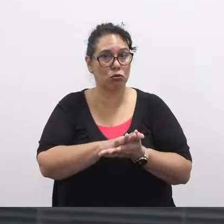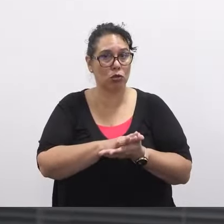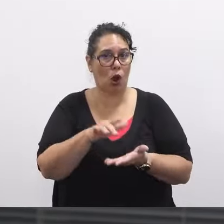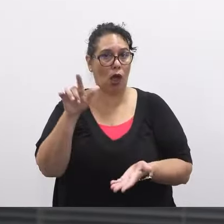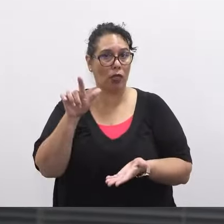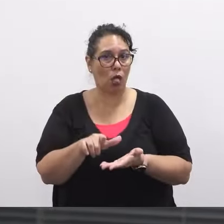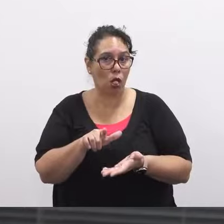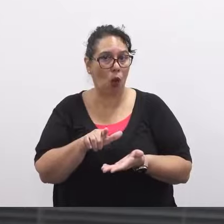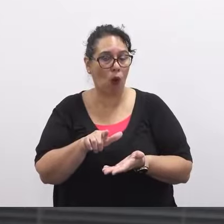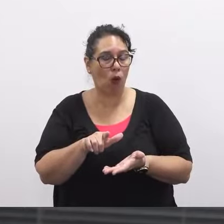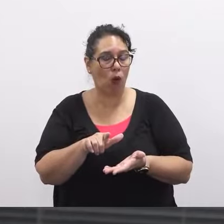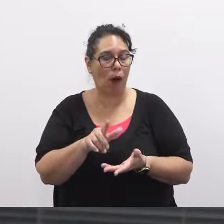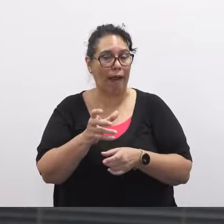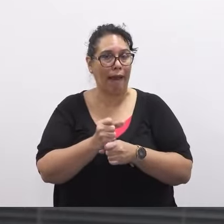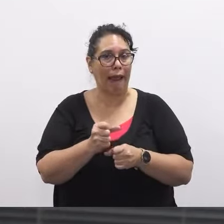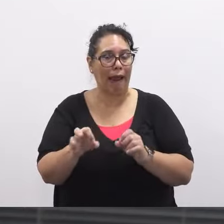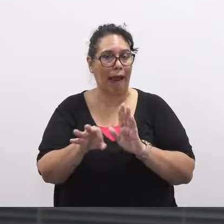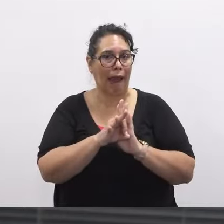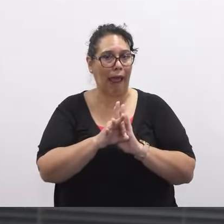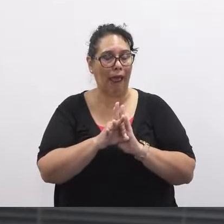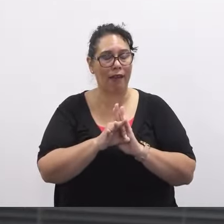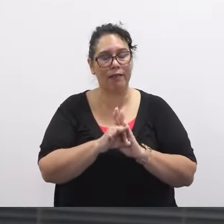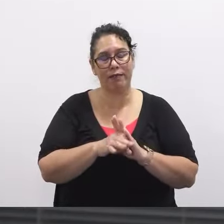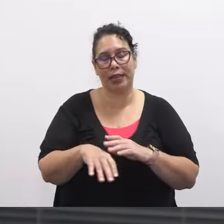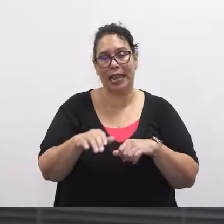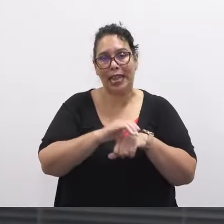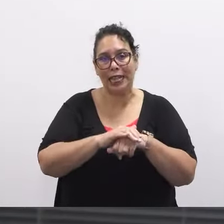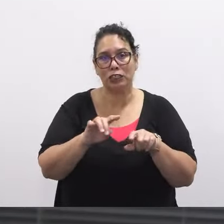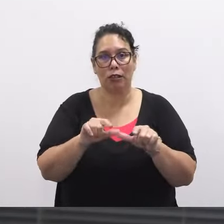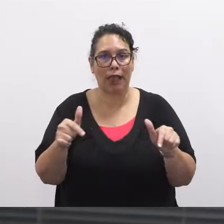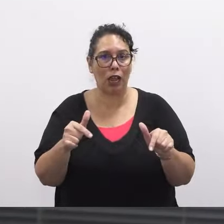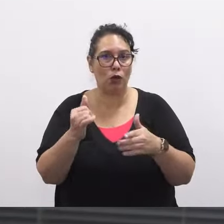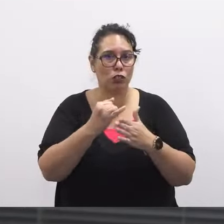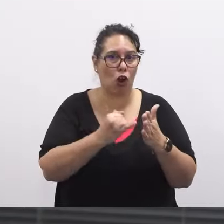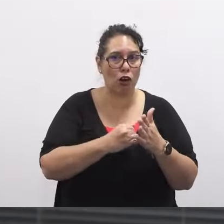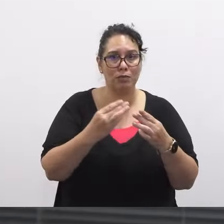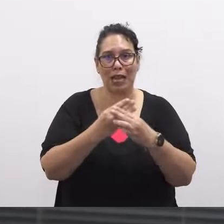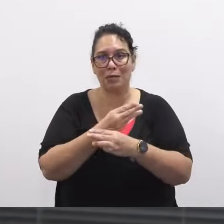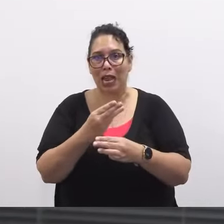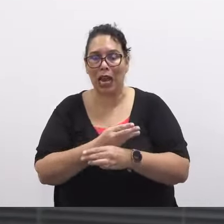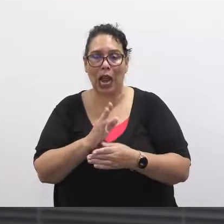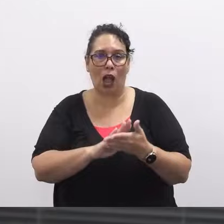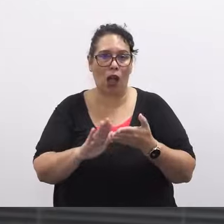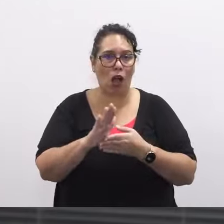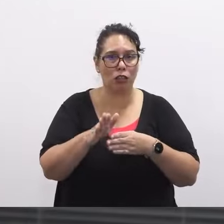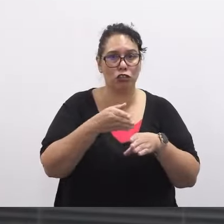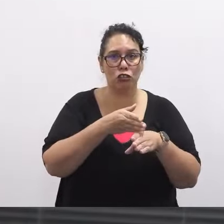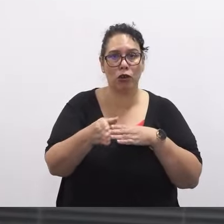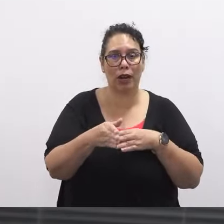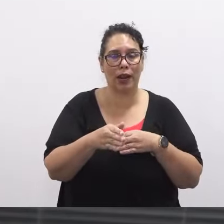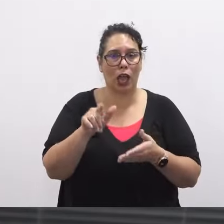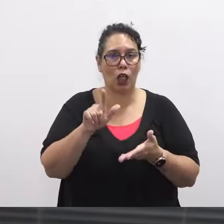They're in essence, getting an F in English, language arts and mathematics and college and career. They're getting the lowest rating.